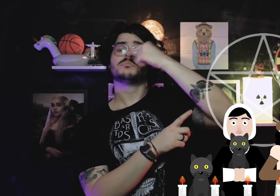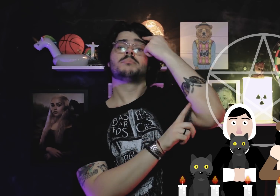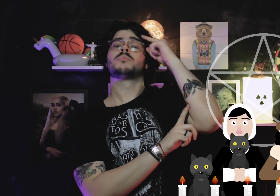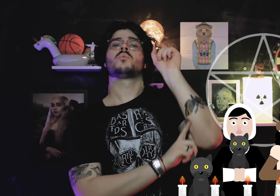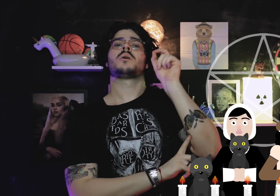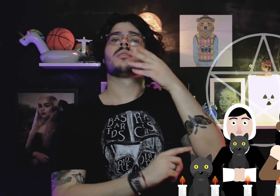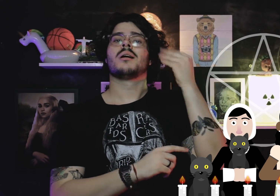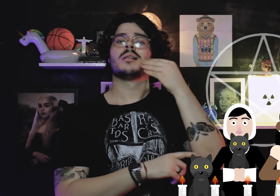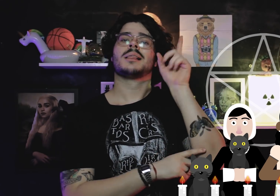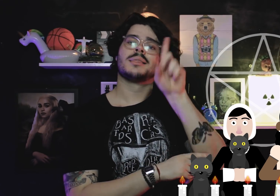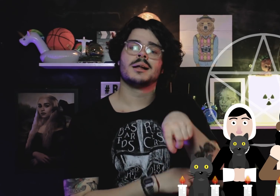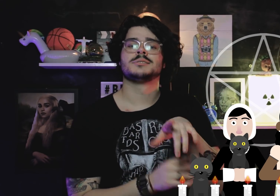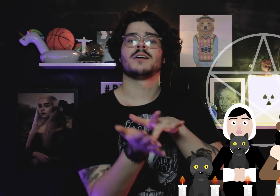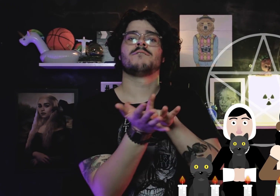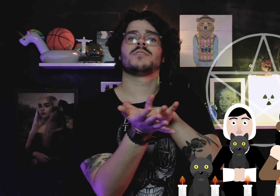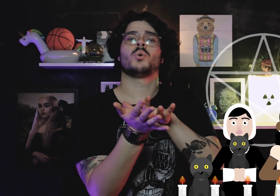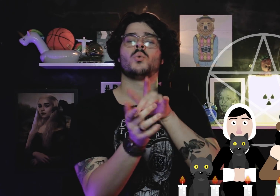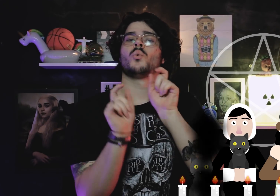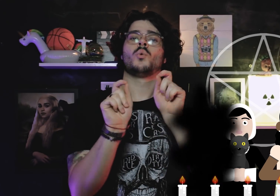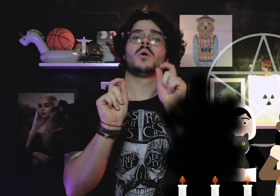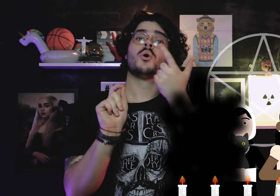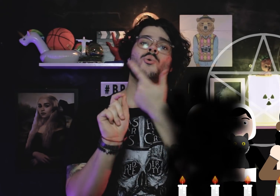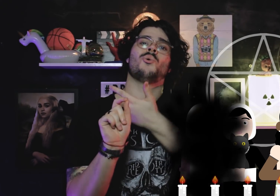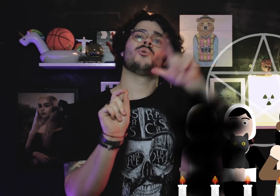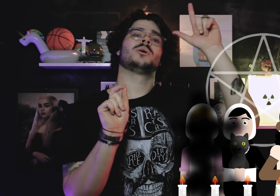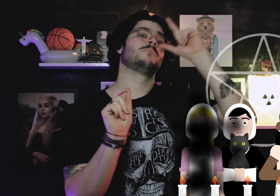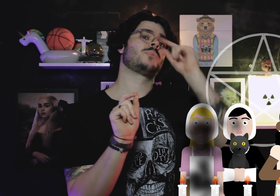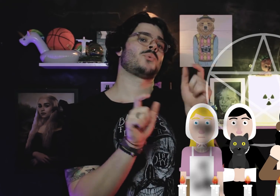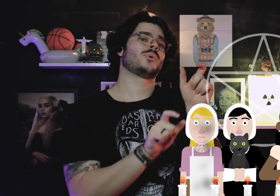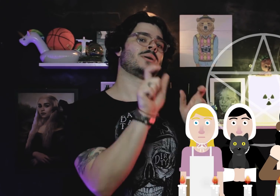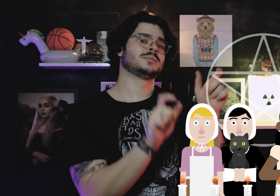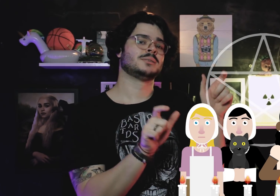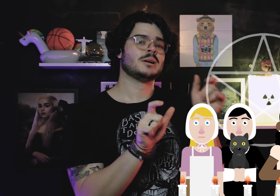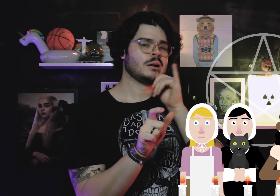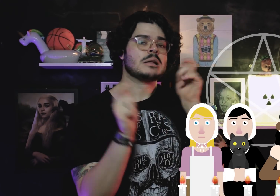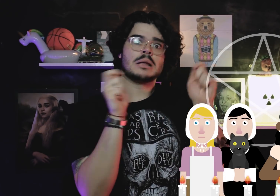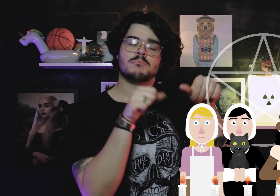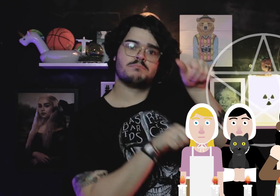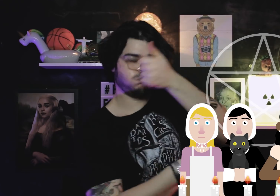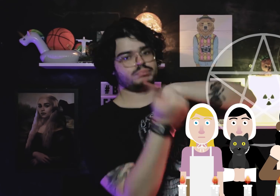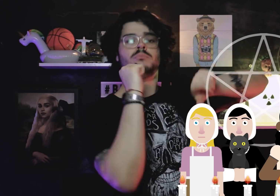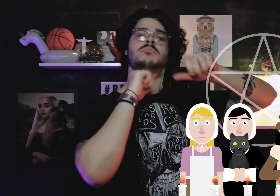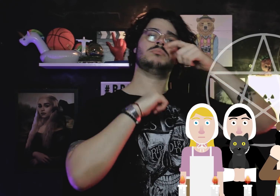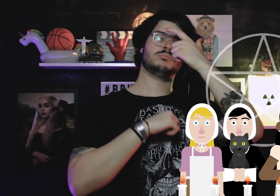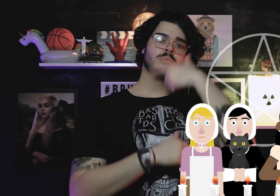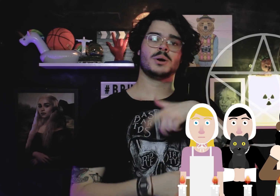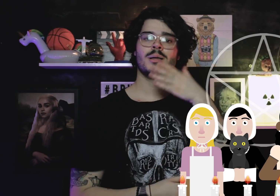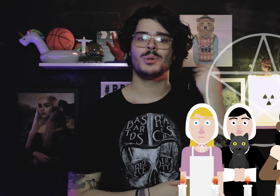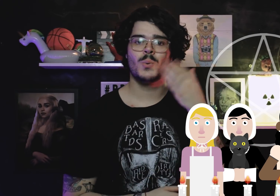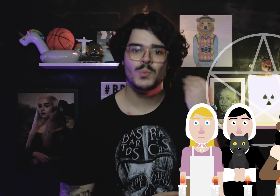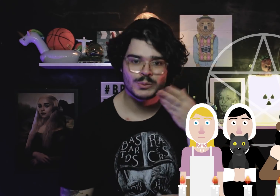thought that black cats they were witches in disguise who were capable of transformation.